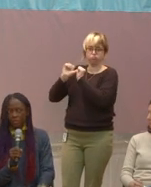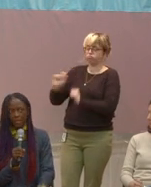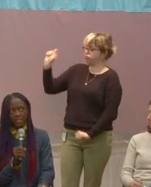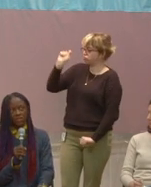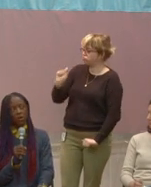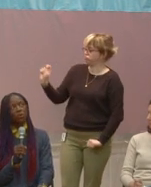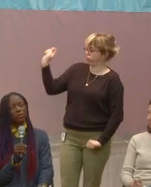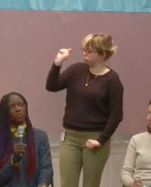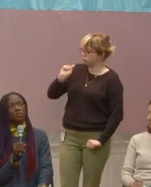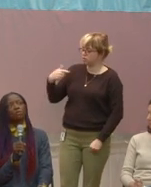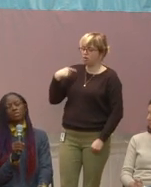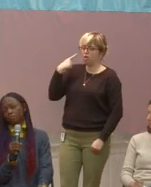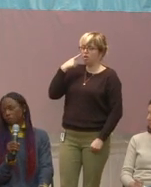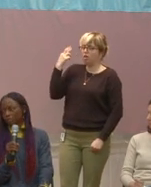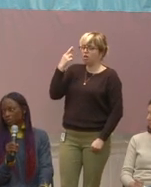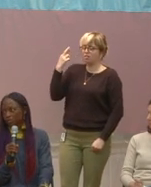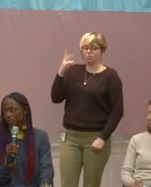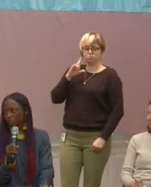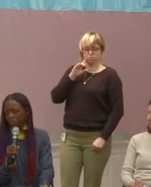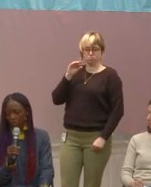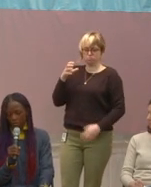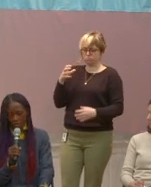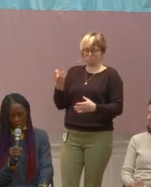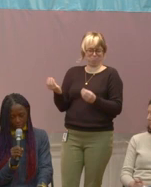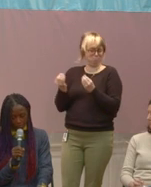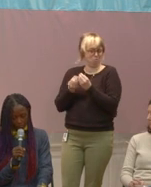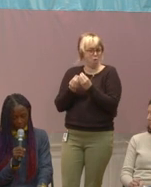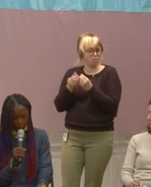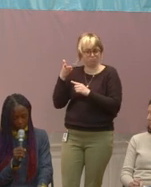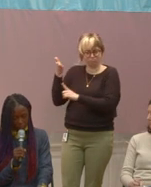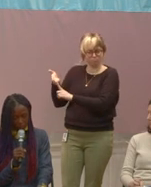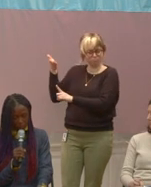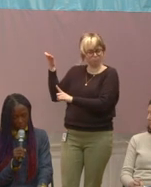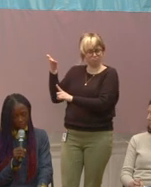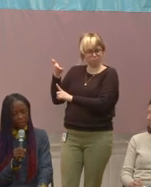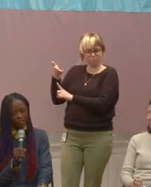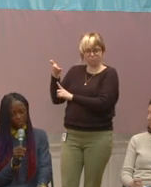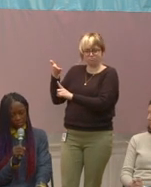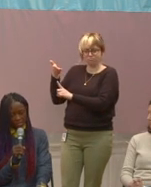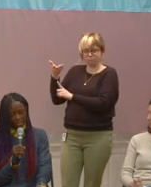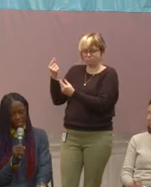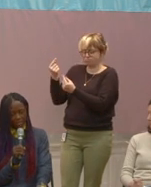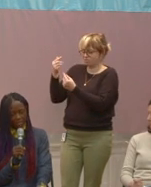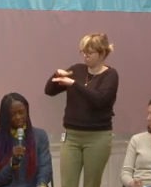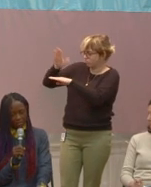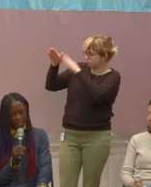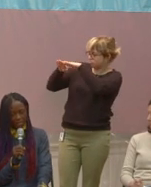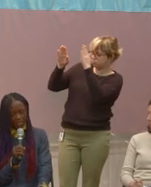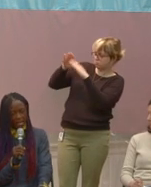realized, oh, there was so much more to, to uncover in in this